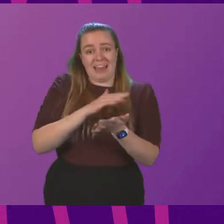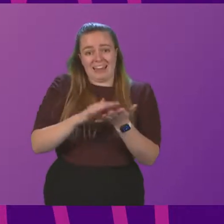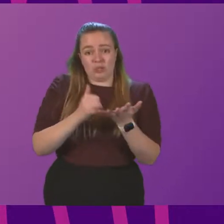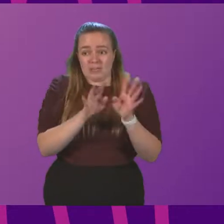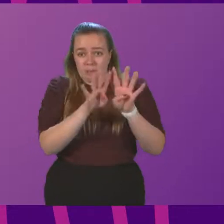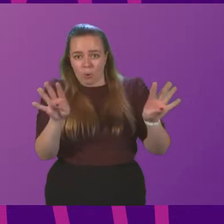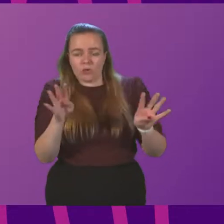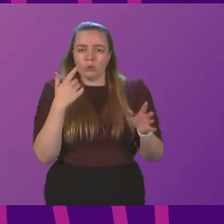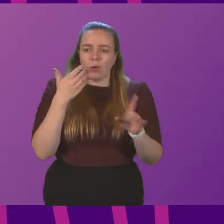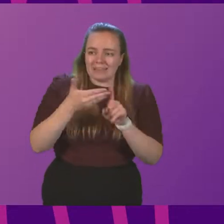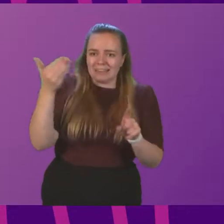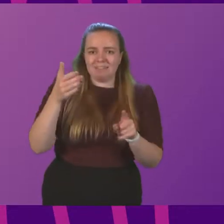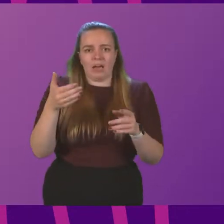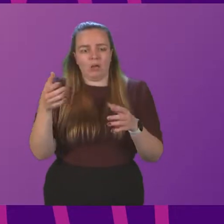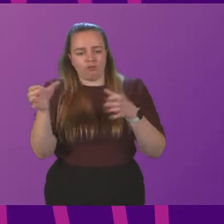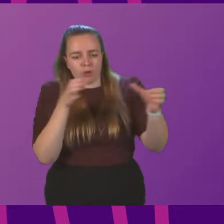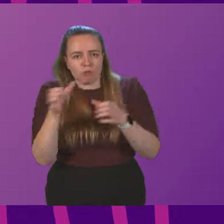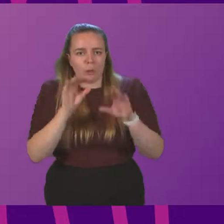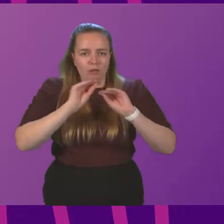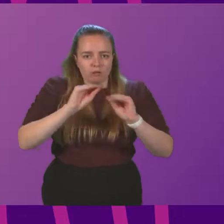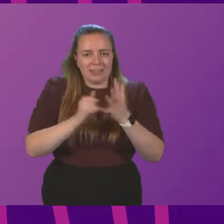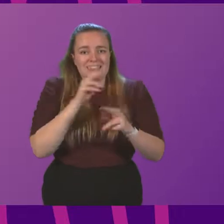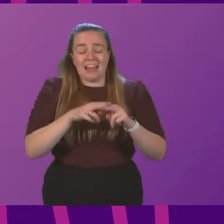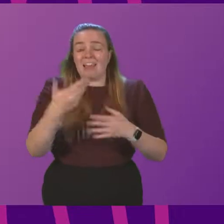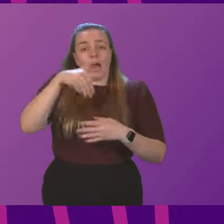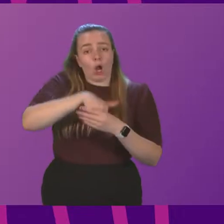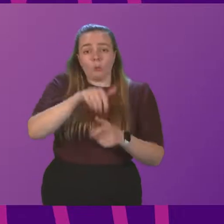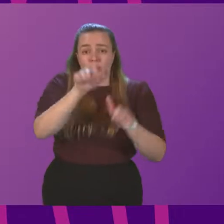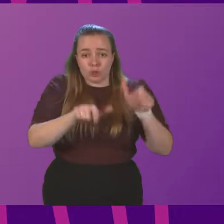recruit and train additional staff, including healthcare students and staff in primary care